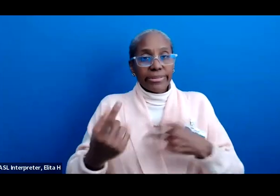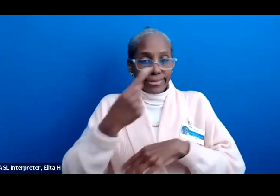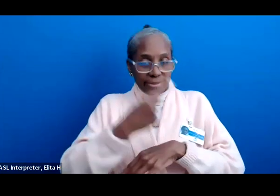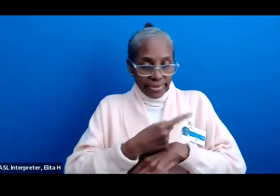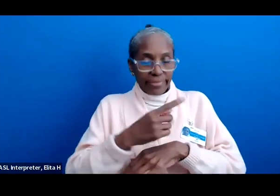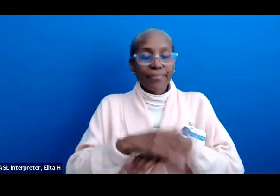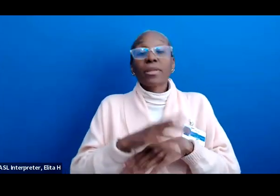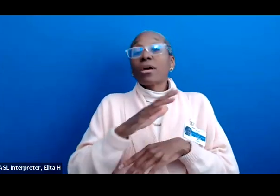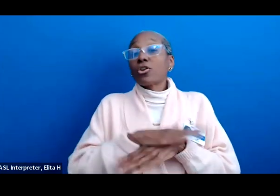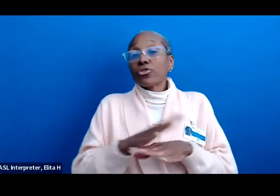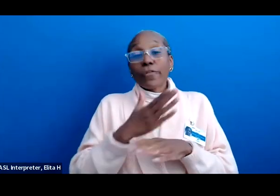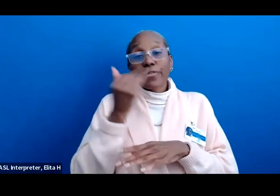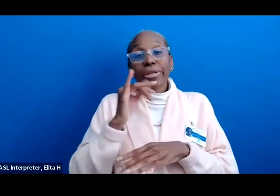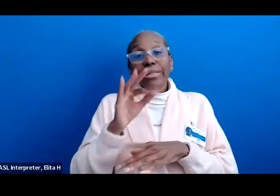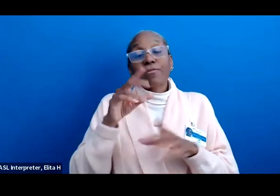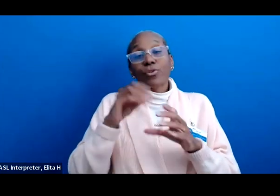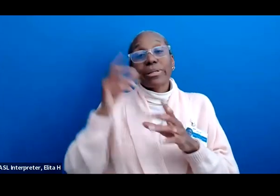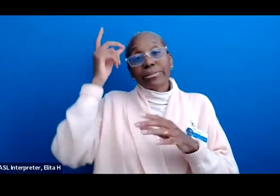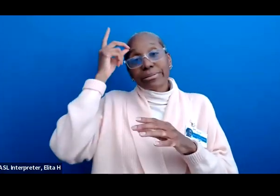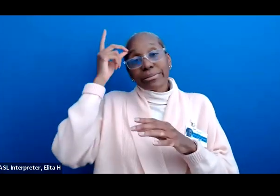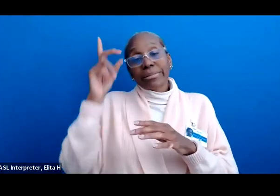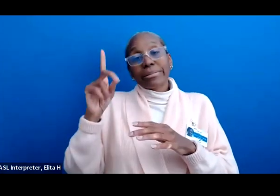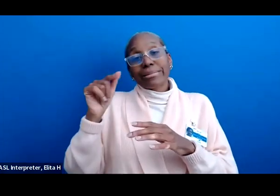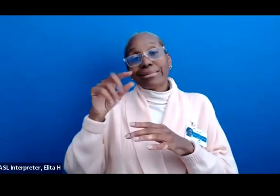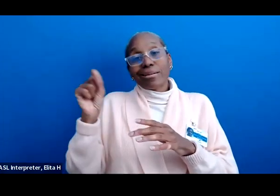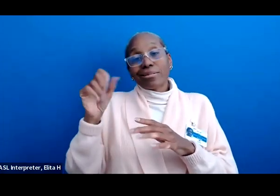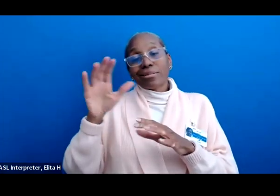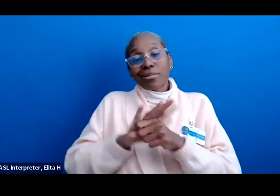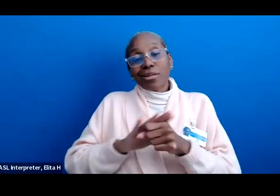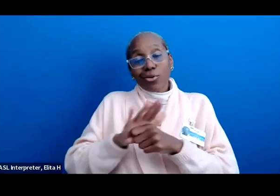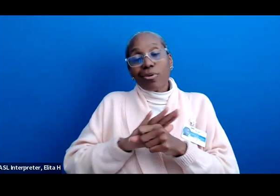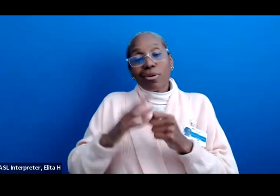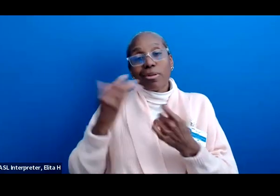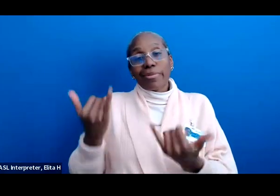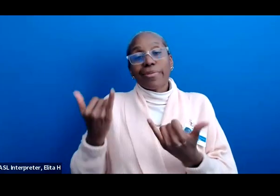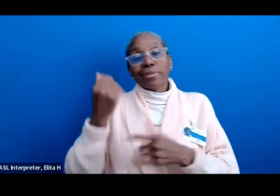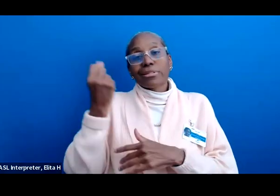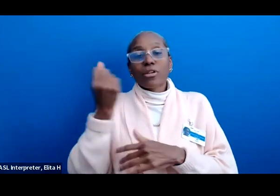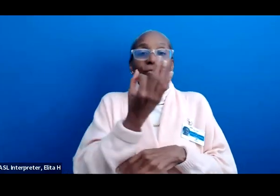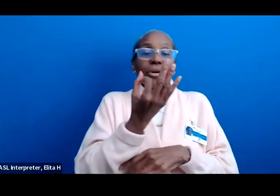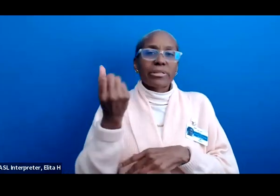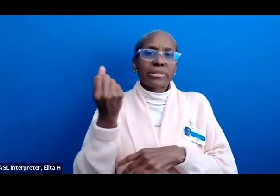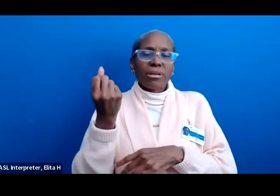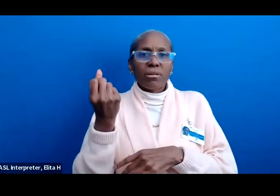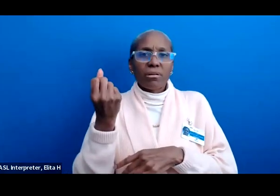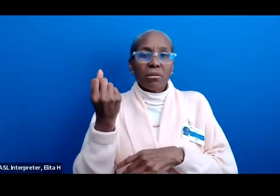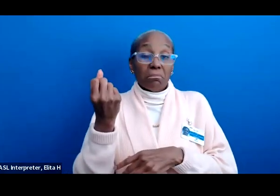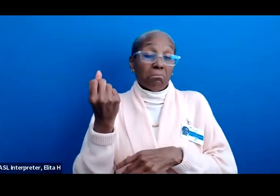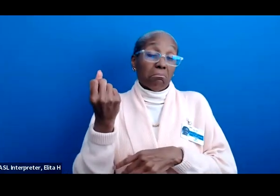Now, don't forget if you're in the Dallas area this Saturday or Friday, Saturday, and I think it goes on Sunday.